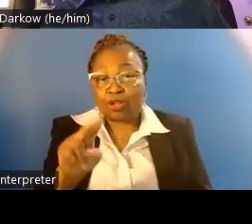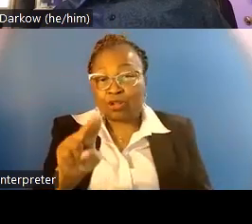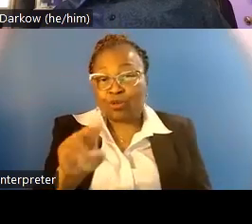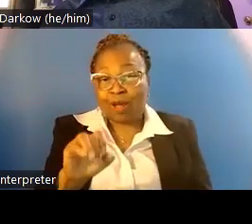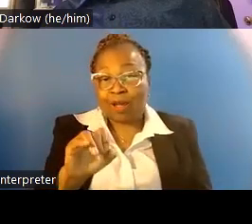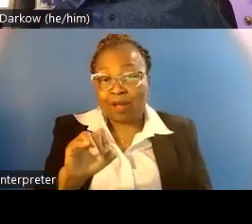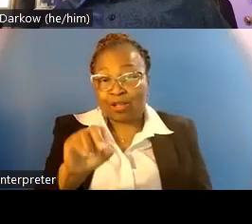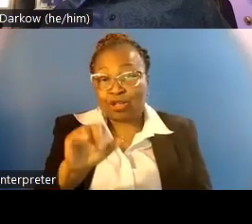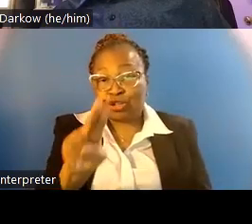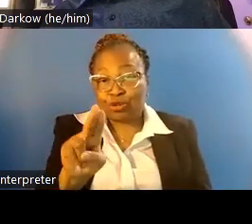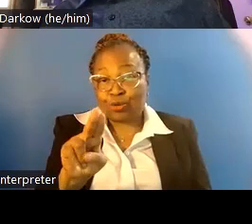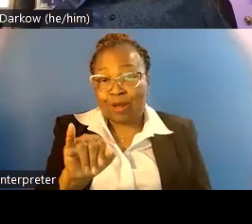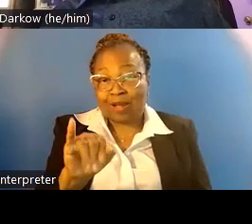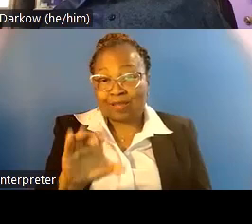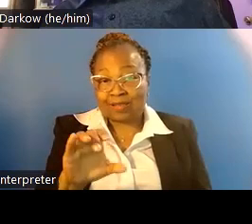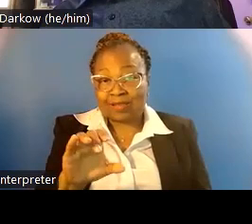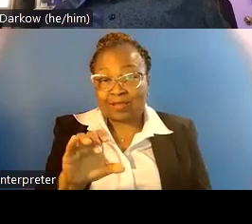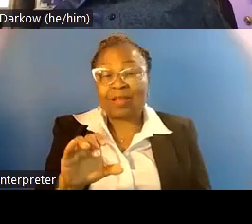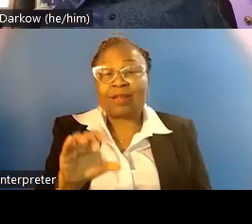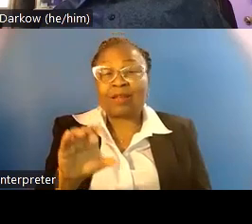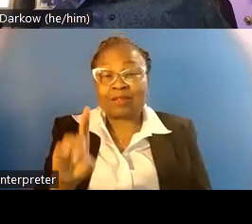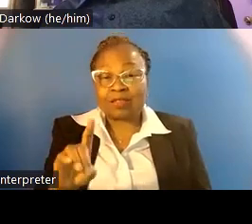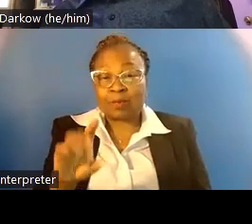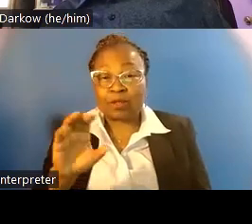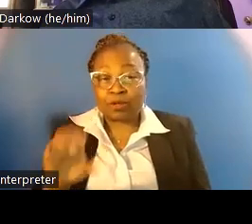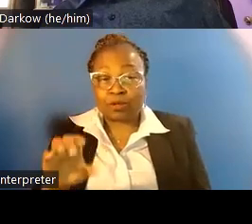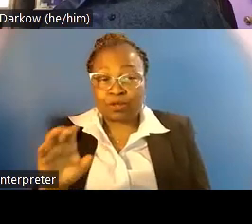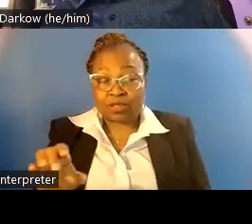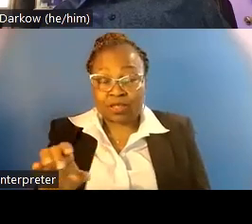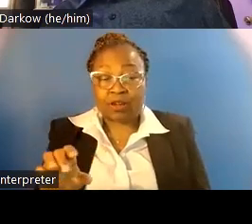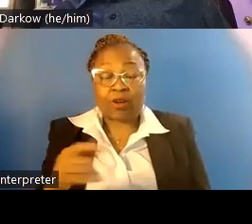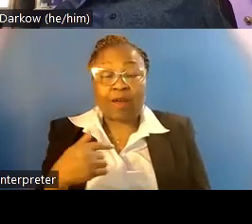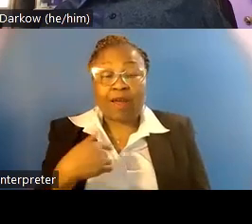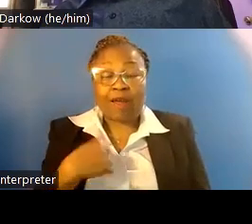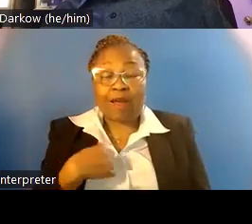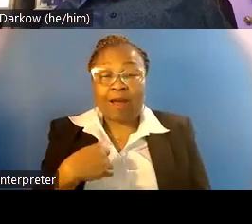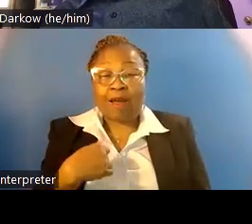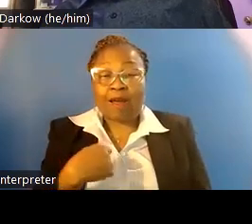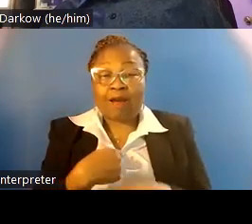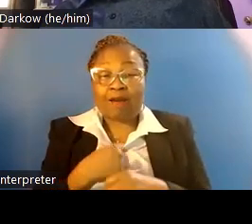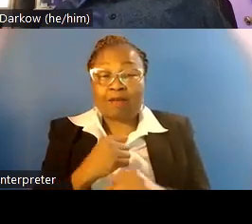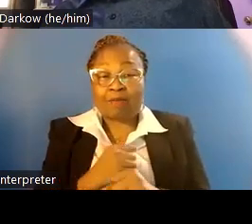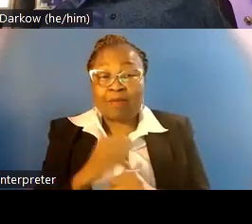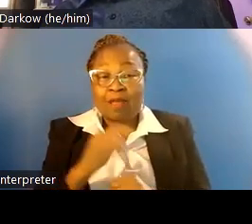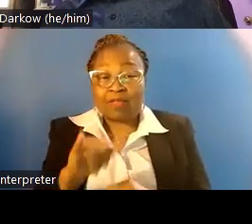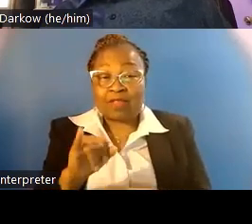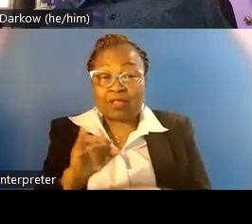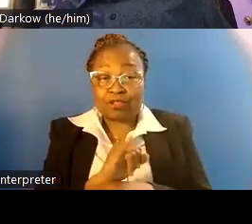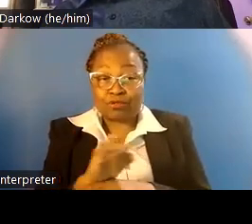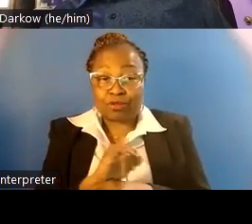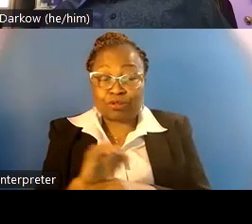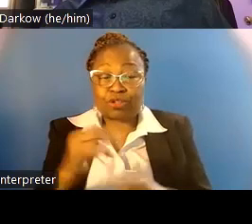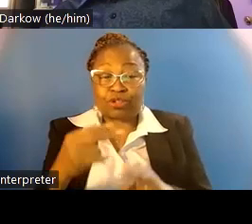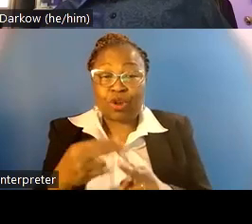And my main project that I worked on was creating this internship called the Community Care Cohort,